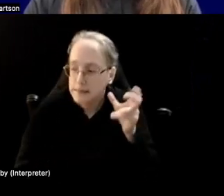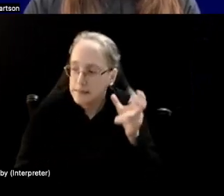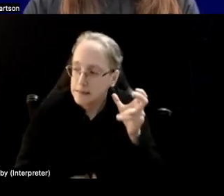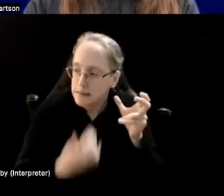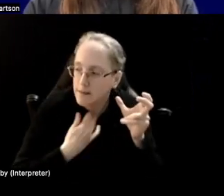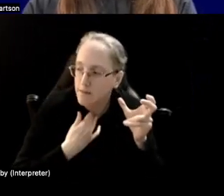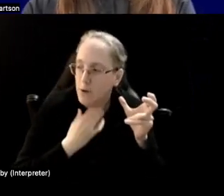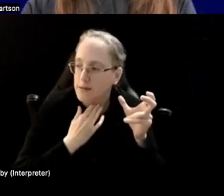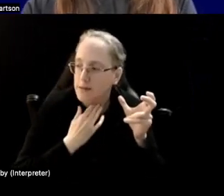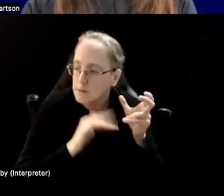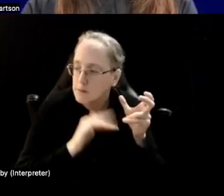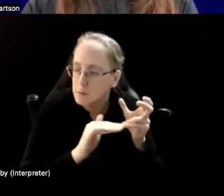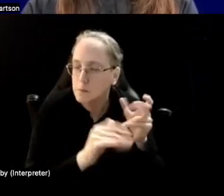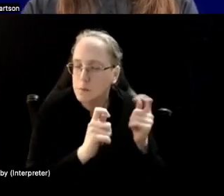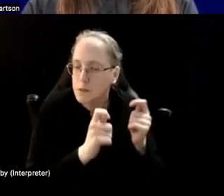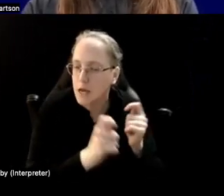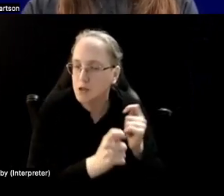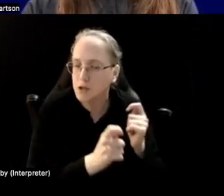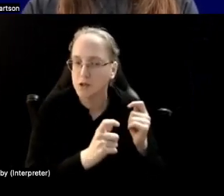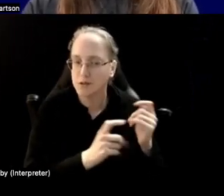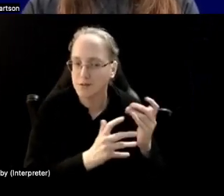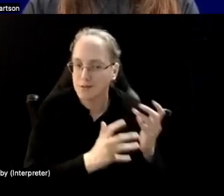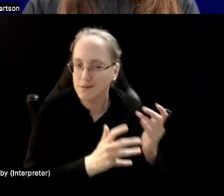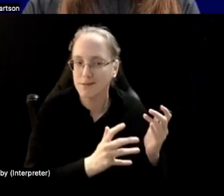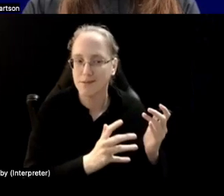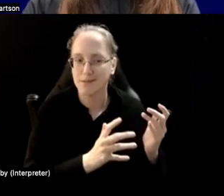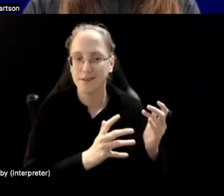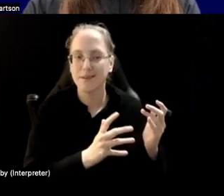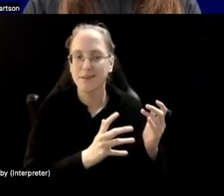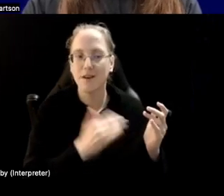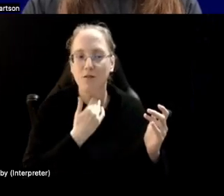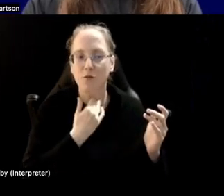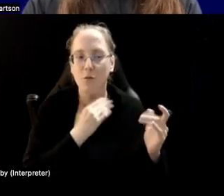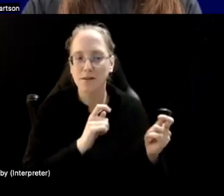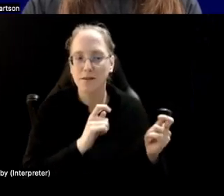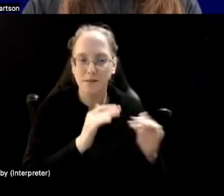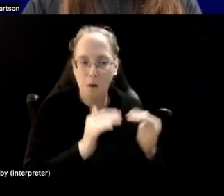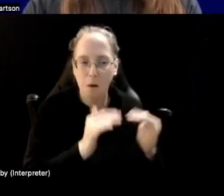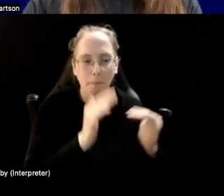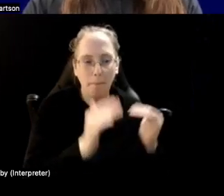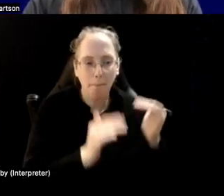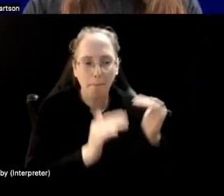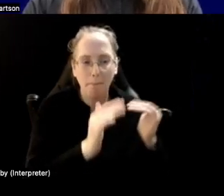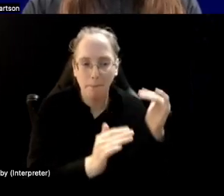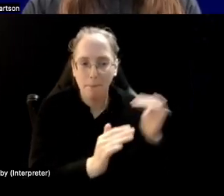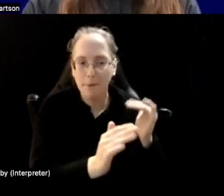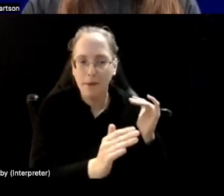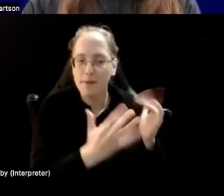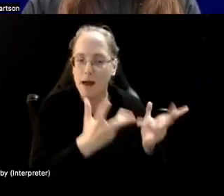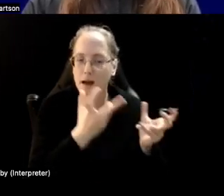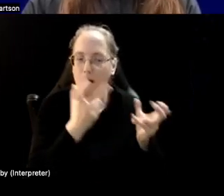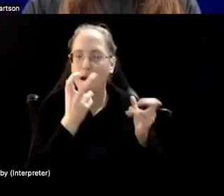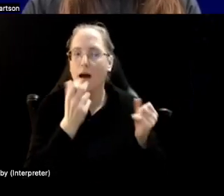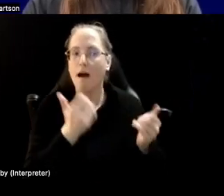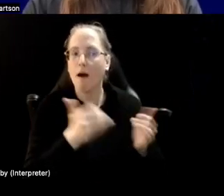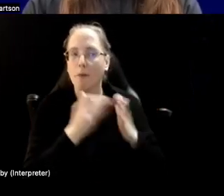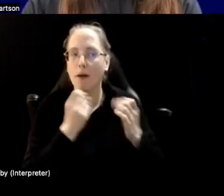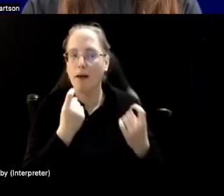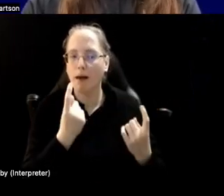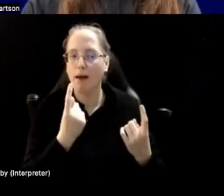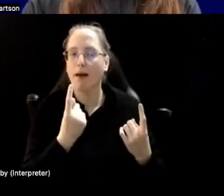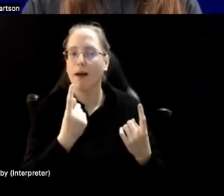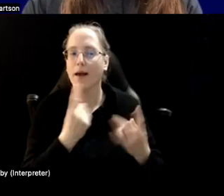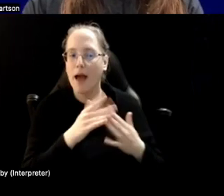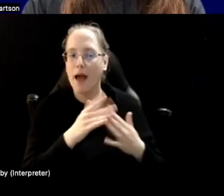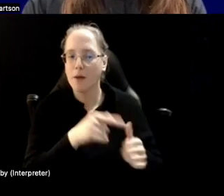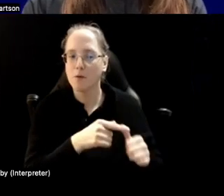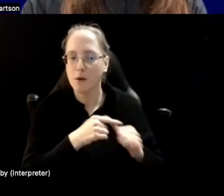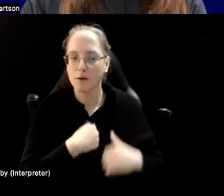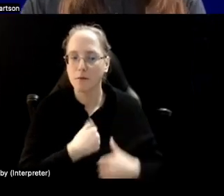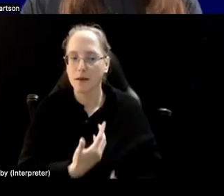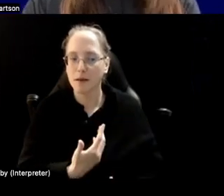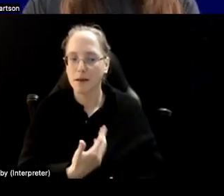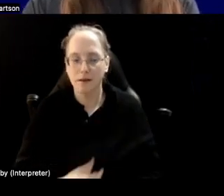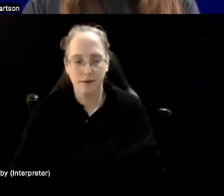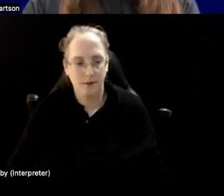subtleties of their voice for those clues, for those clues to how they are responding, but in